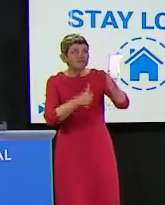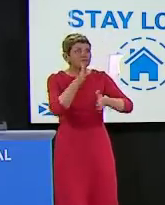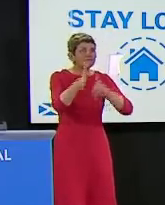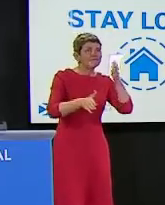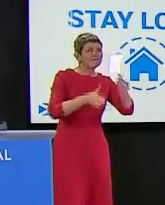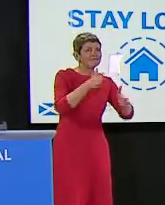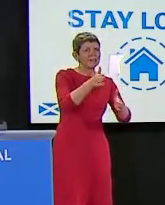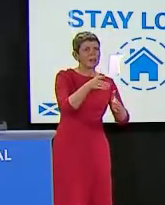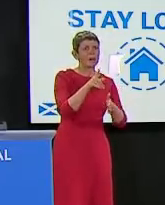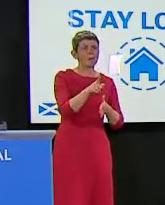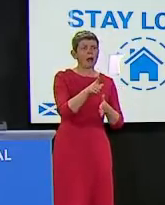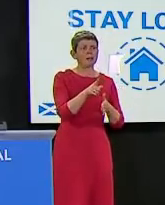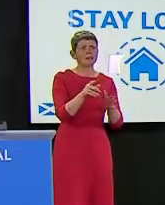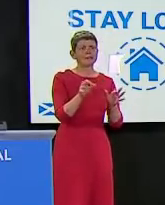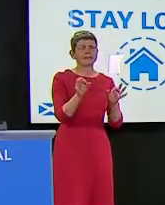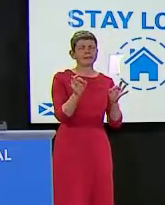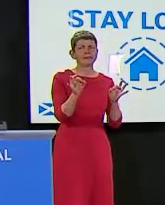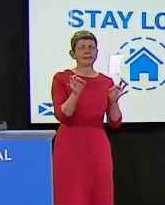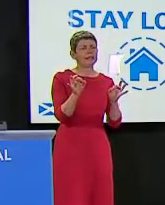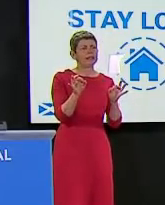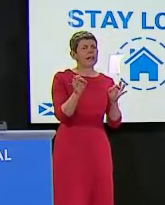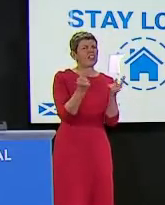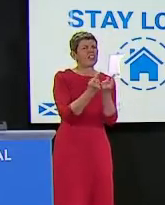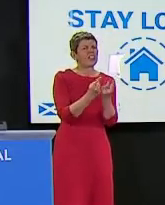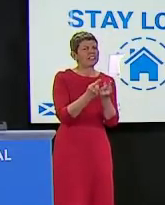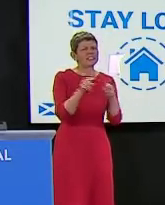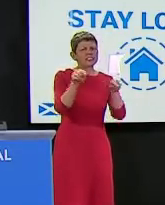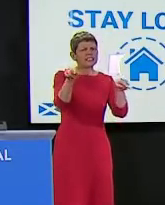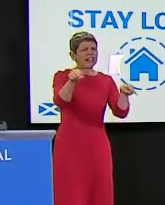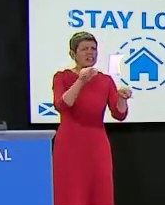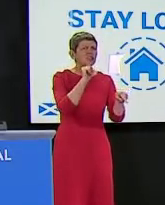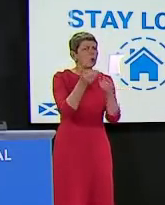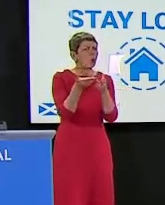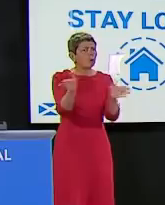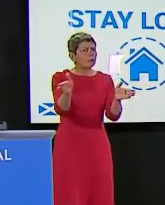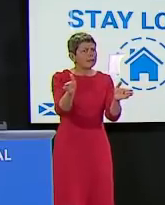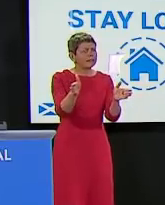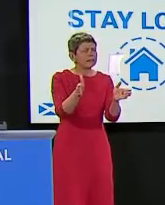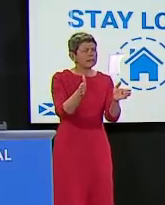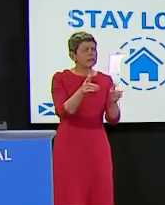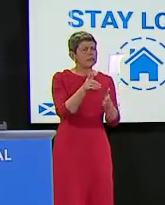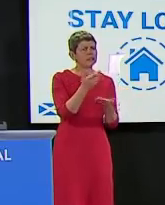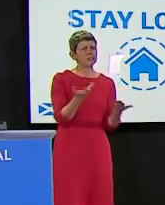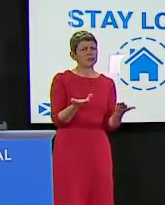to help cope with that will be open and doesn't that fit into the hospitality sector who's saying